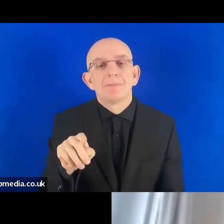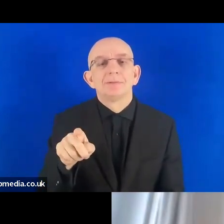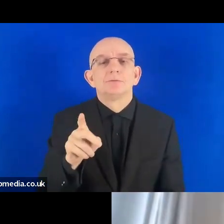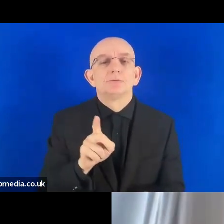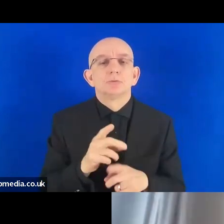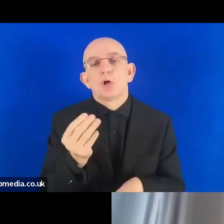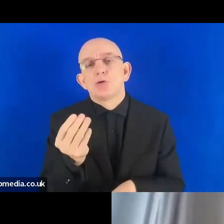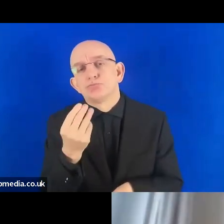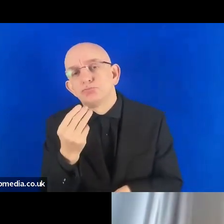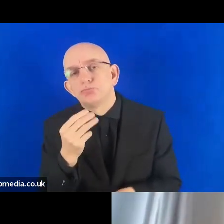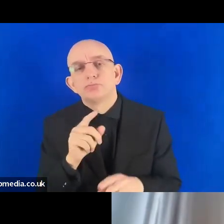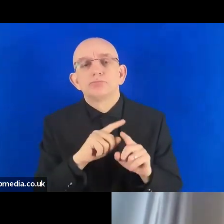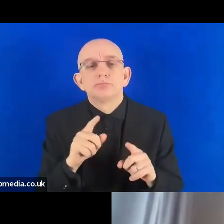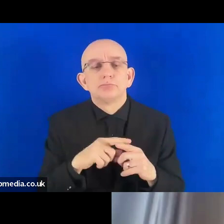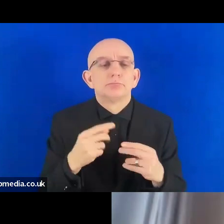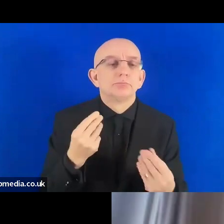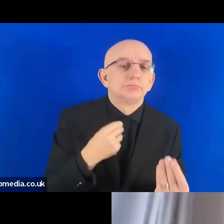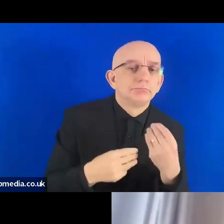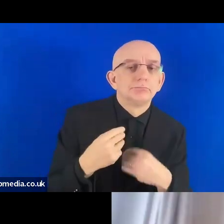except for the evening of the gala dinner.